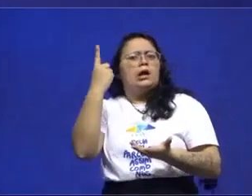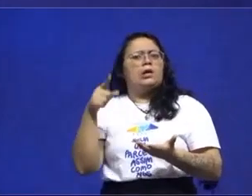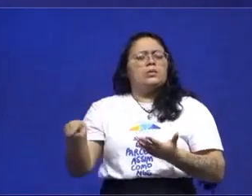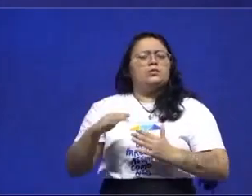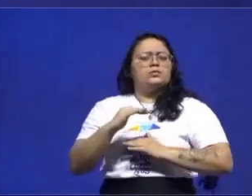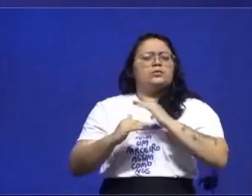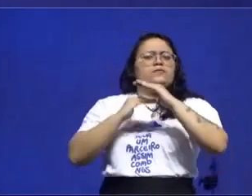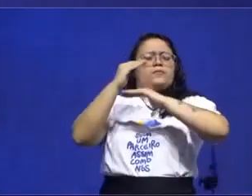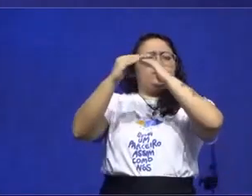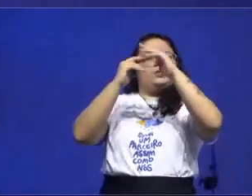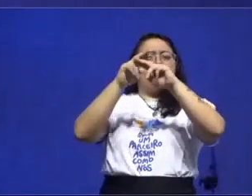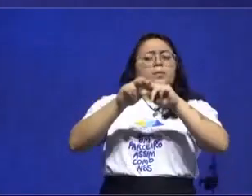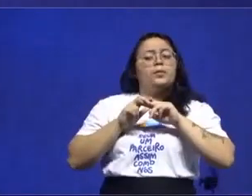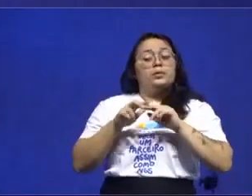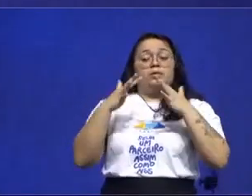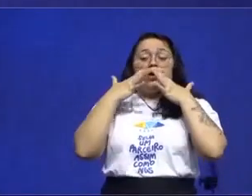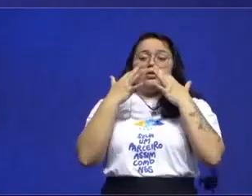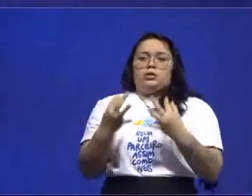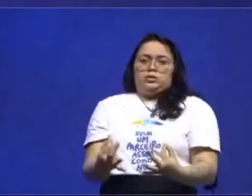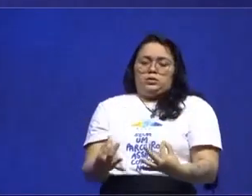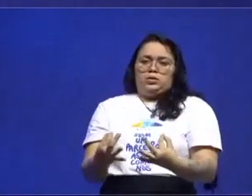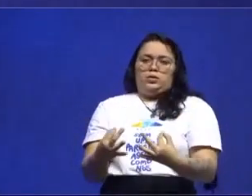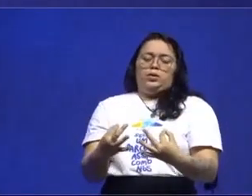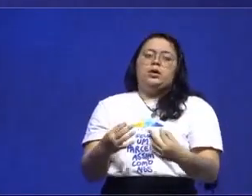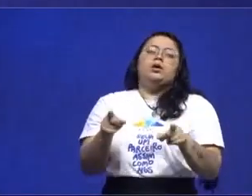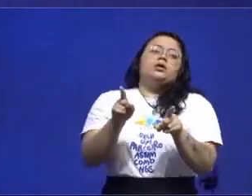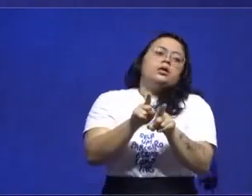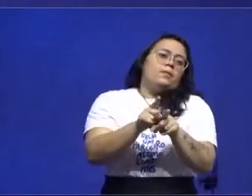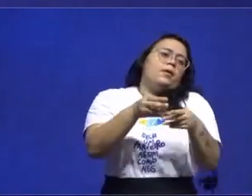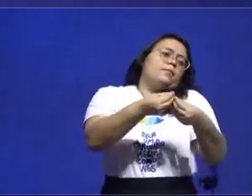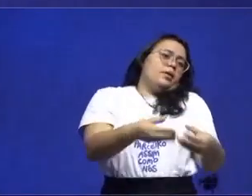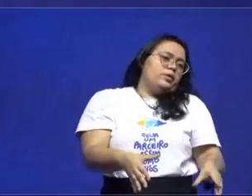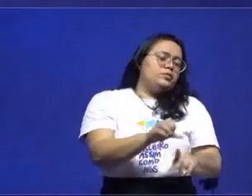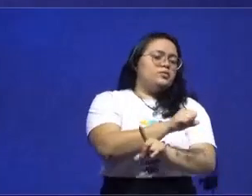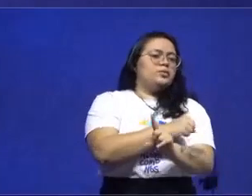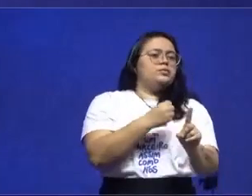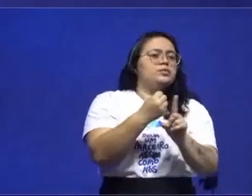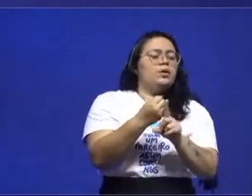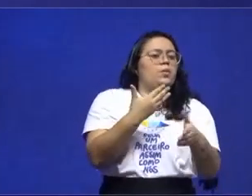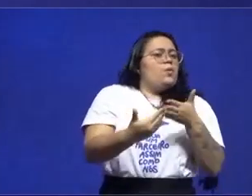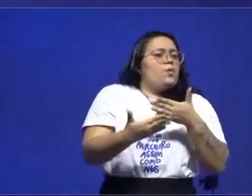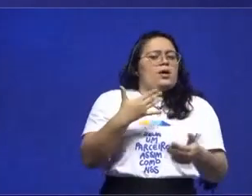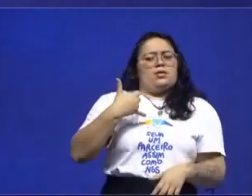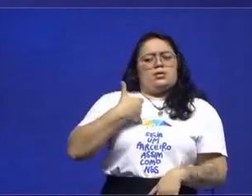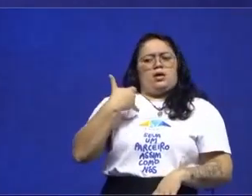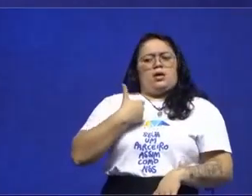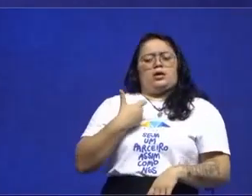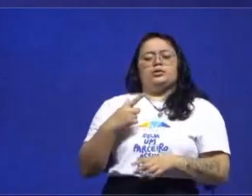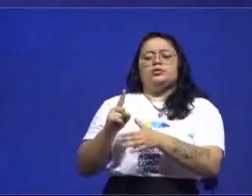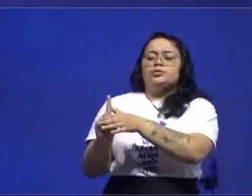the alert and the issue of social damage at any age, isolation,